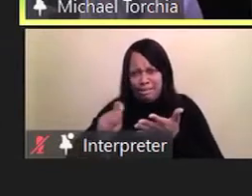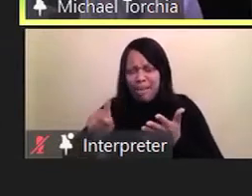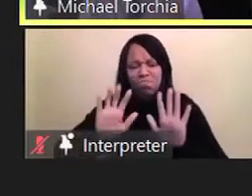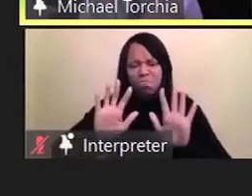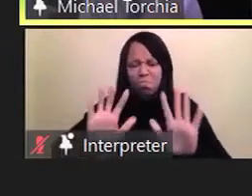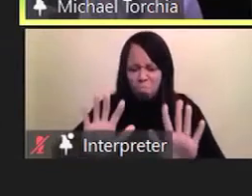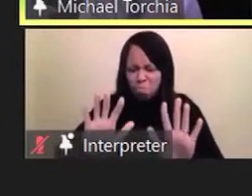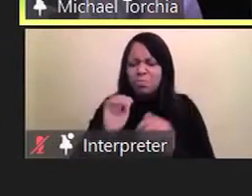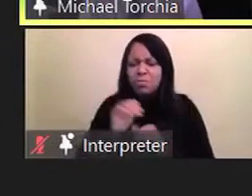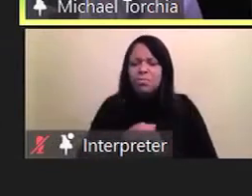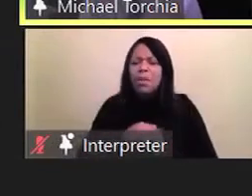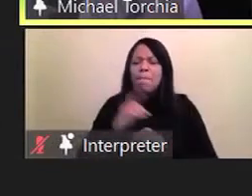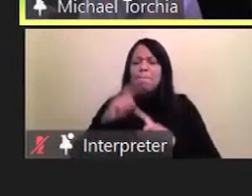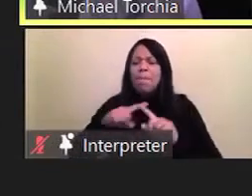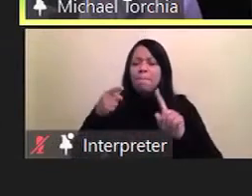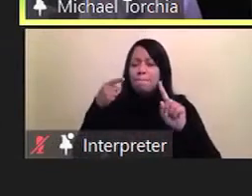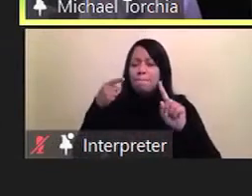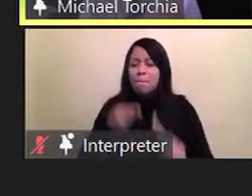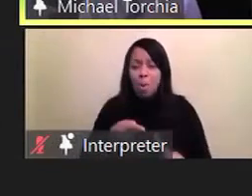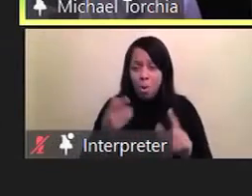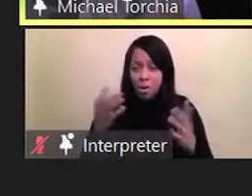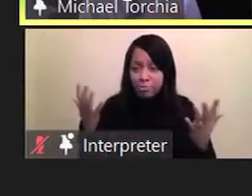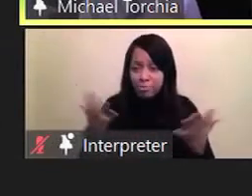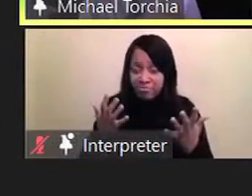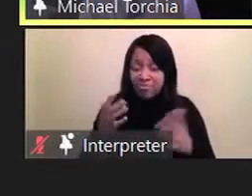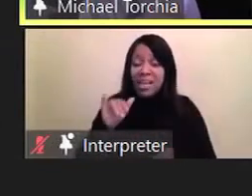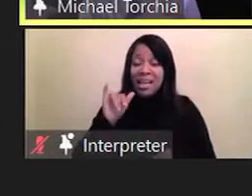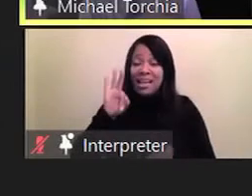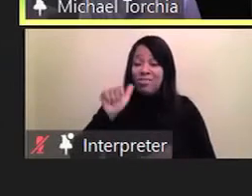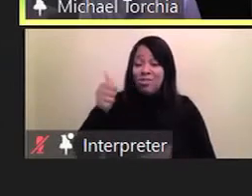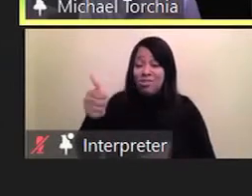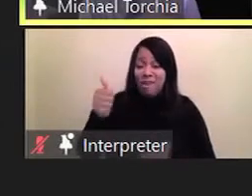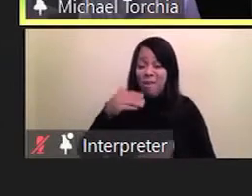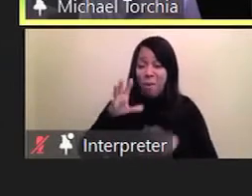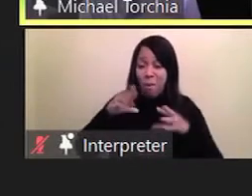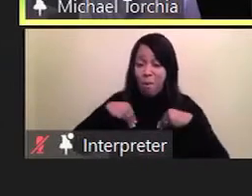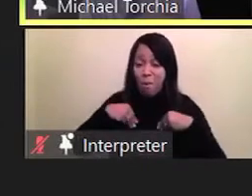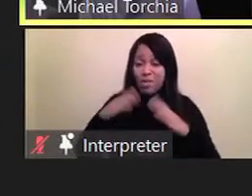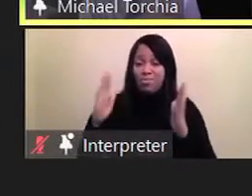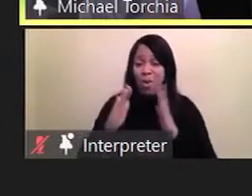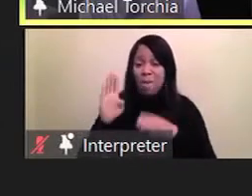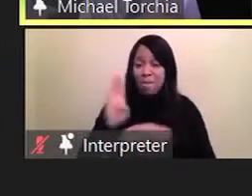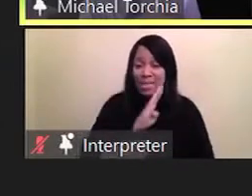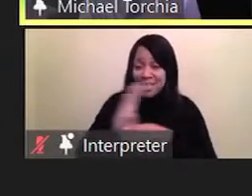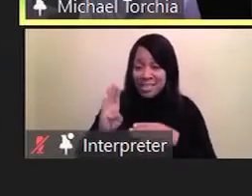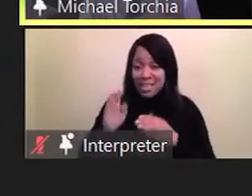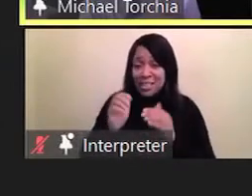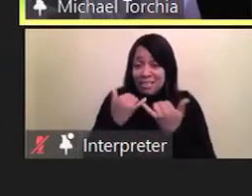The point here is, if you're a small business with 14 employees and you hire your 15th employee today,